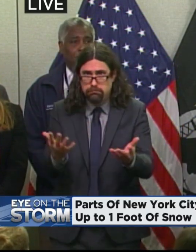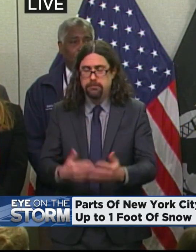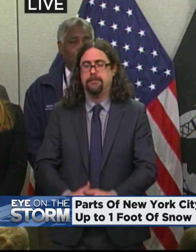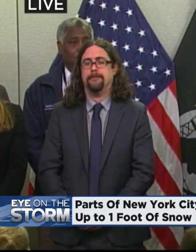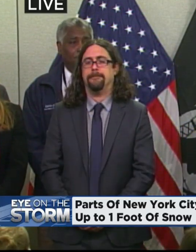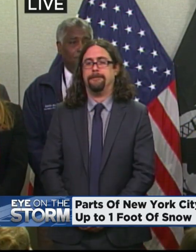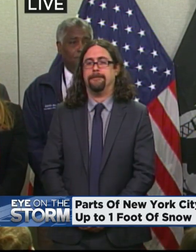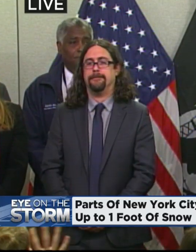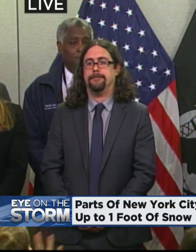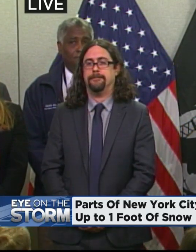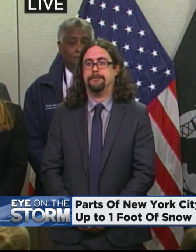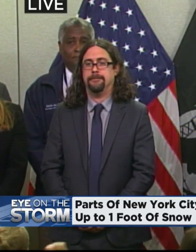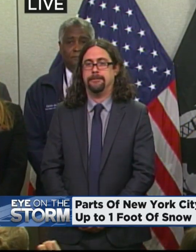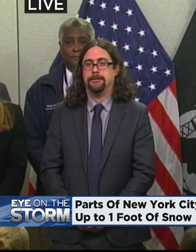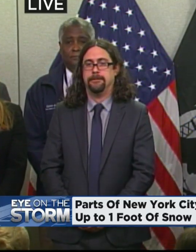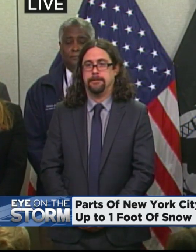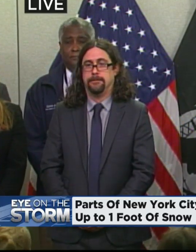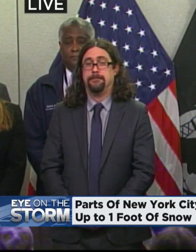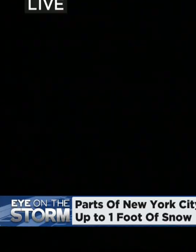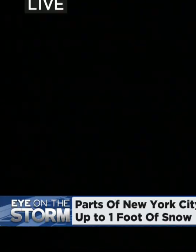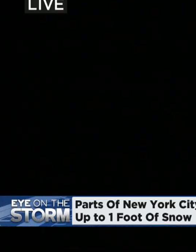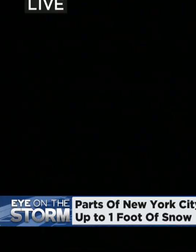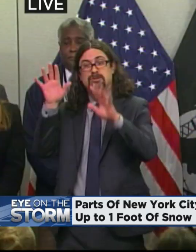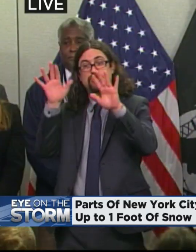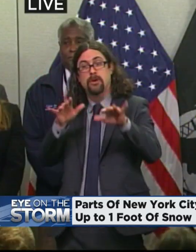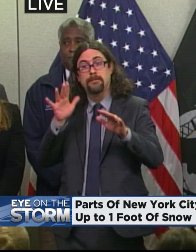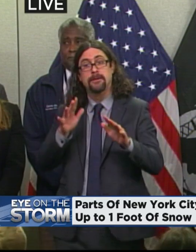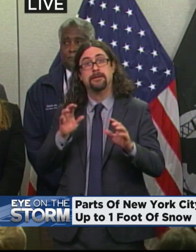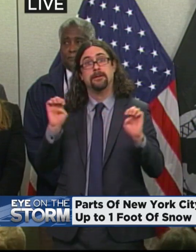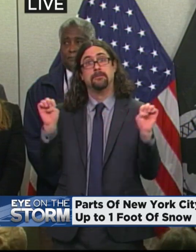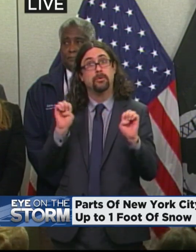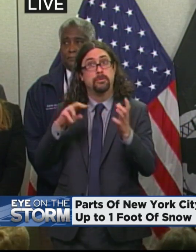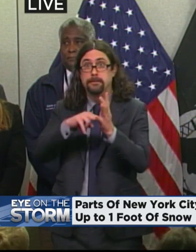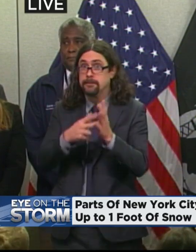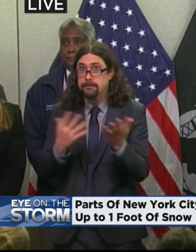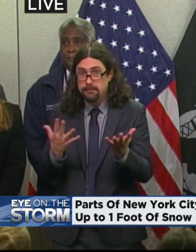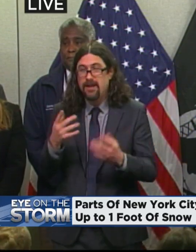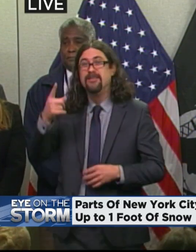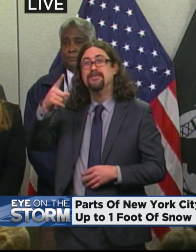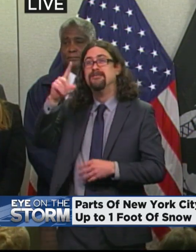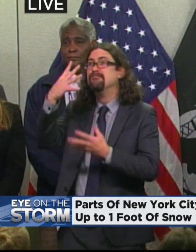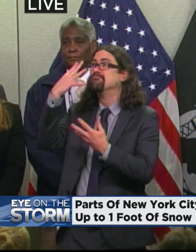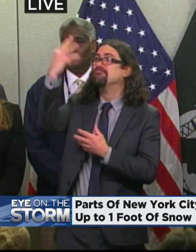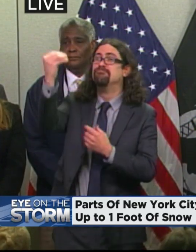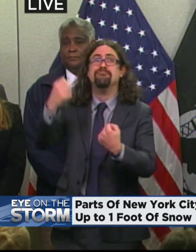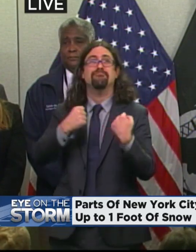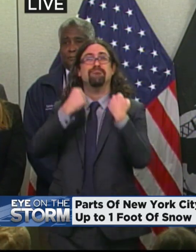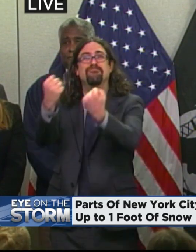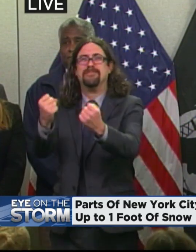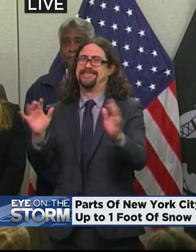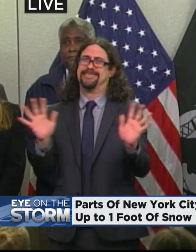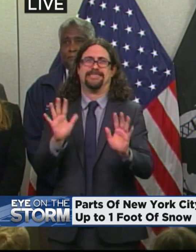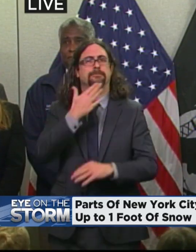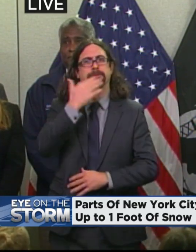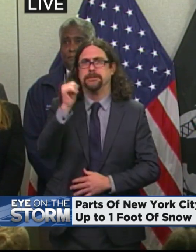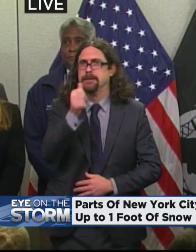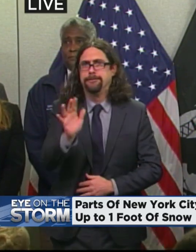NOW, A WINTER WEATHER EMERGENCY SIMPLY CLARIFIES TO THE PUBLIC THAT ANY UNNECESSARY DRIVING